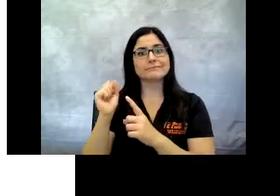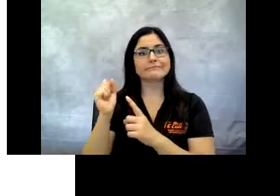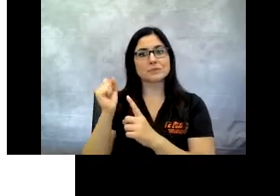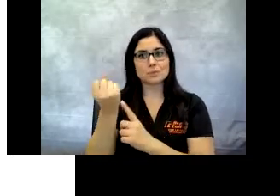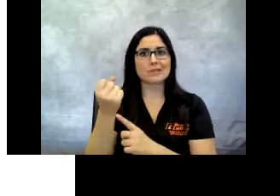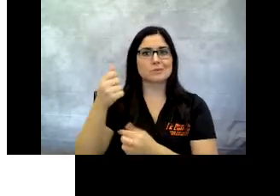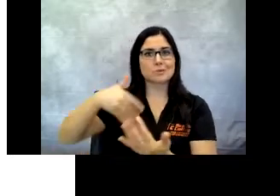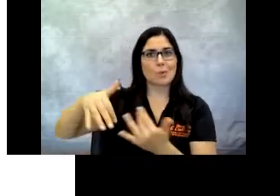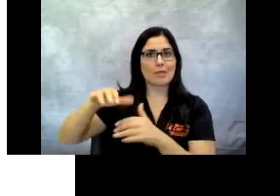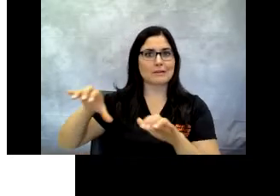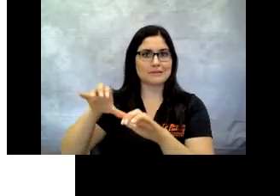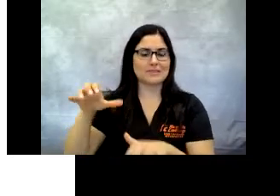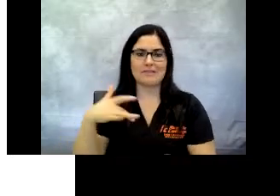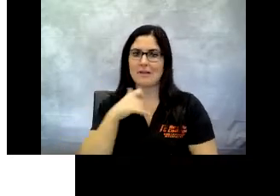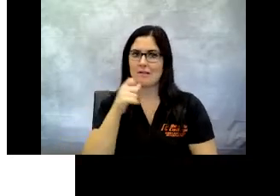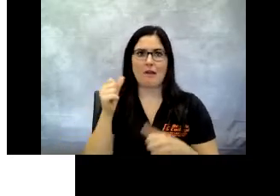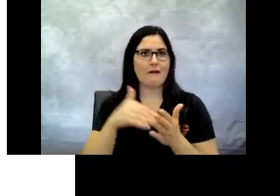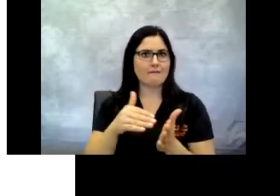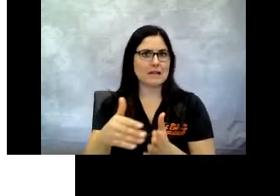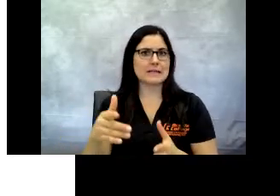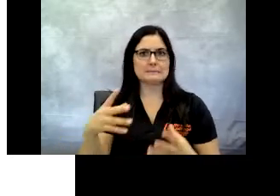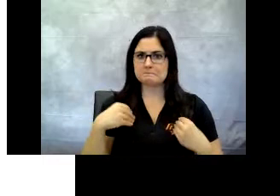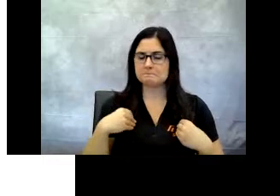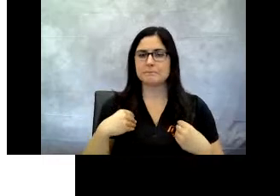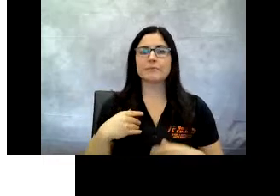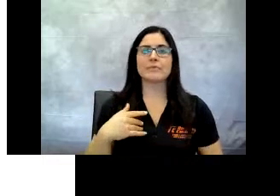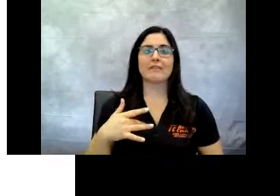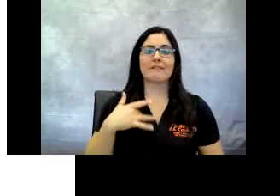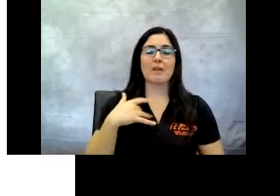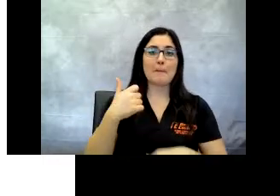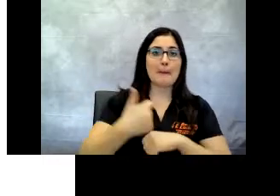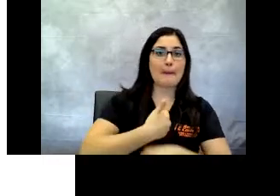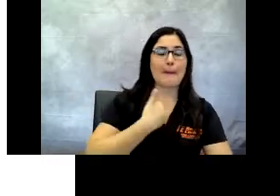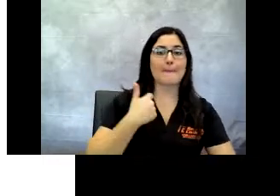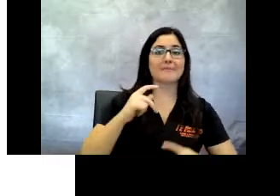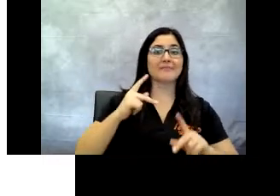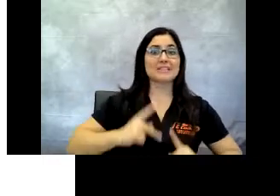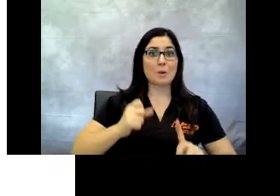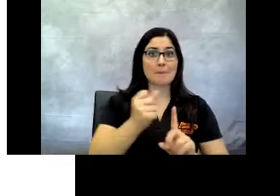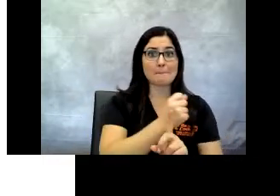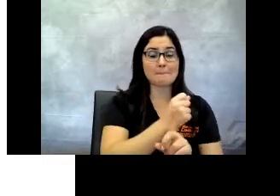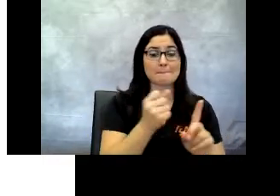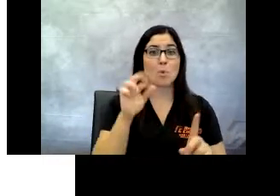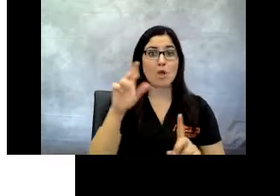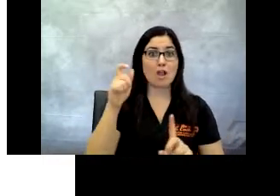They may also experience bullying, the physical violence or harassment that they do have this mental illness.